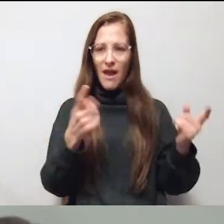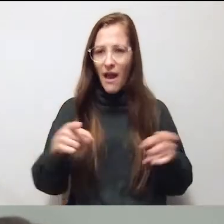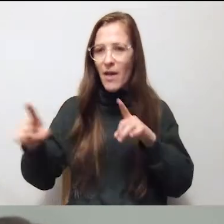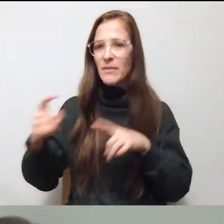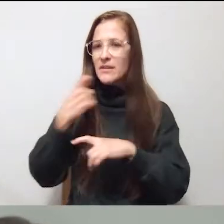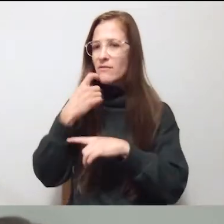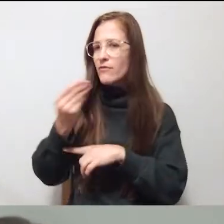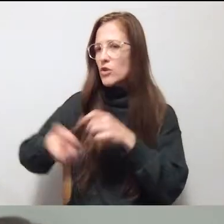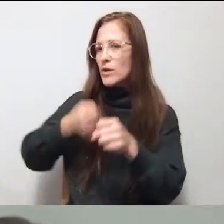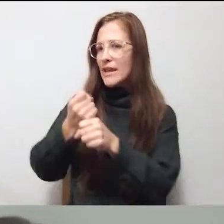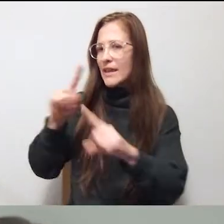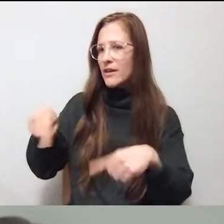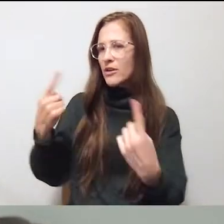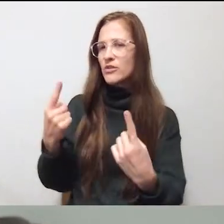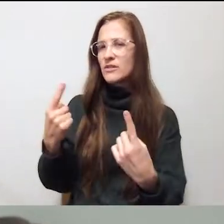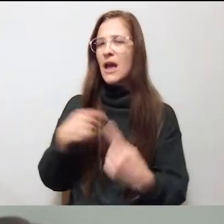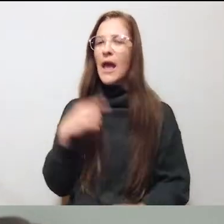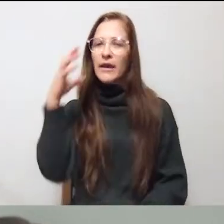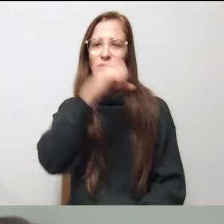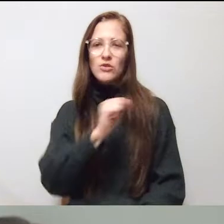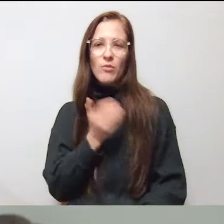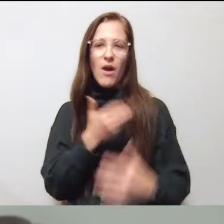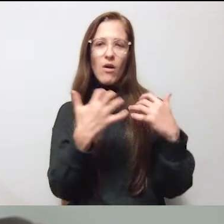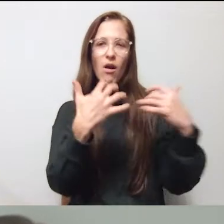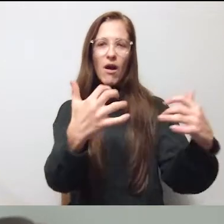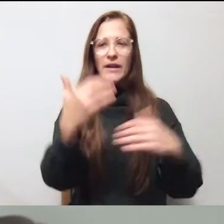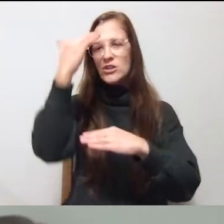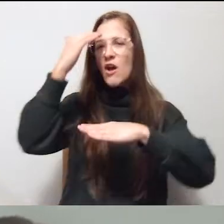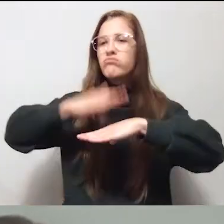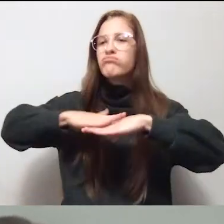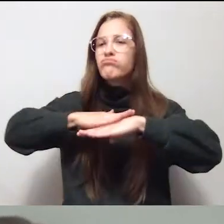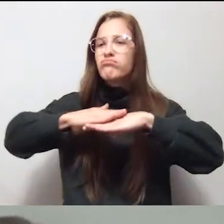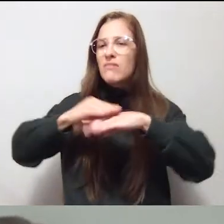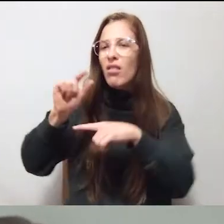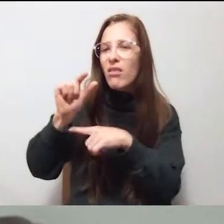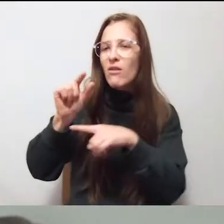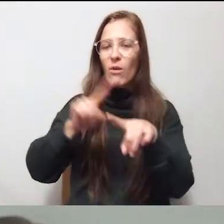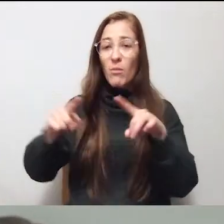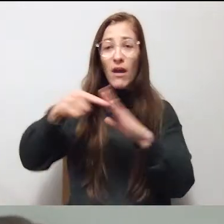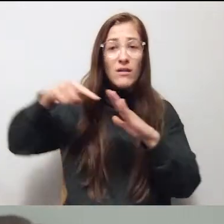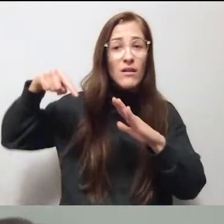my guess is that our audience may know a little bit about you, but I don't think they know all of what you do.